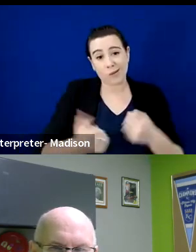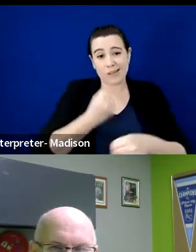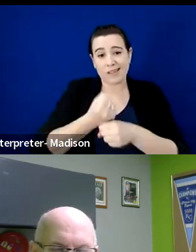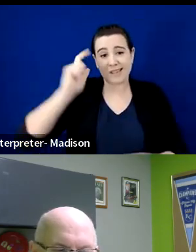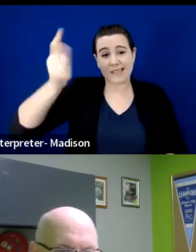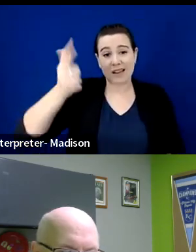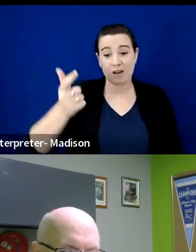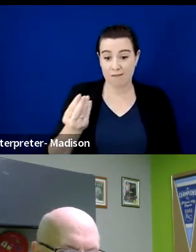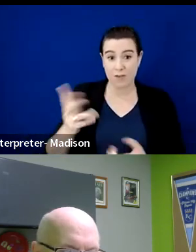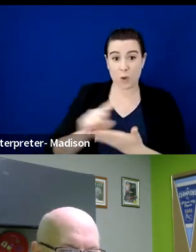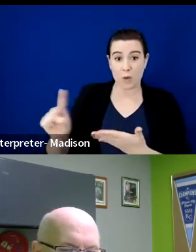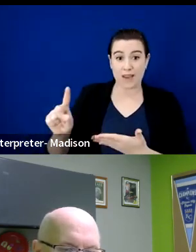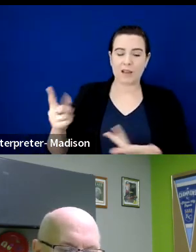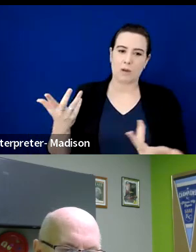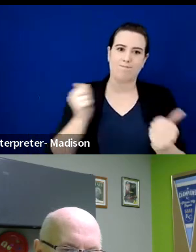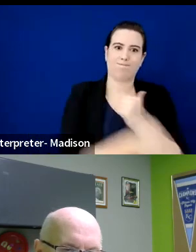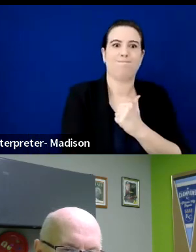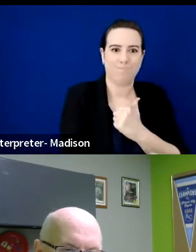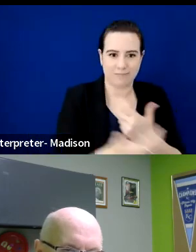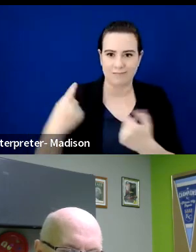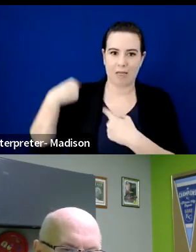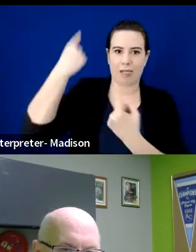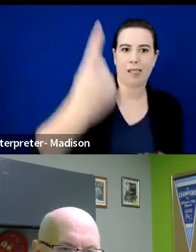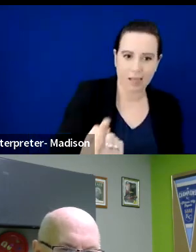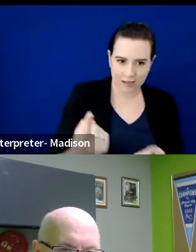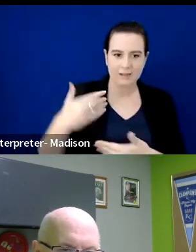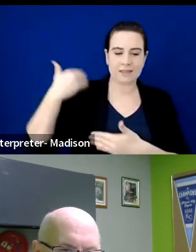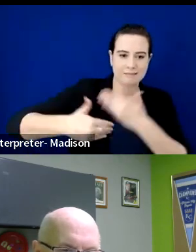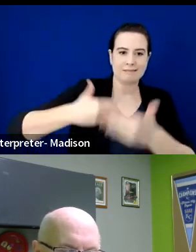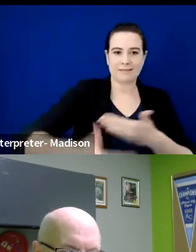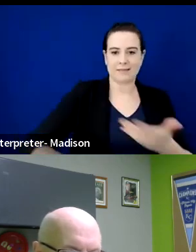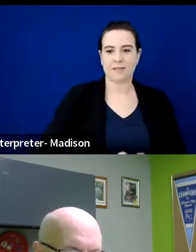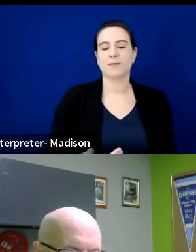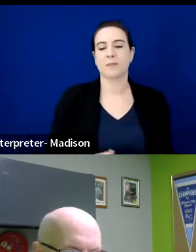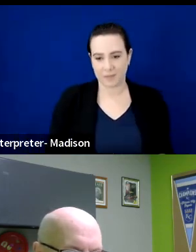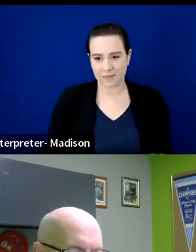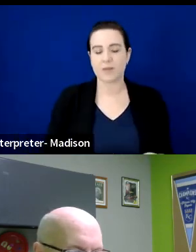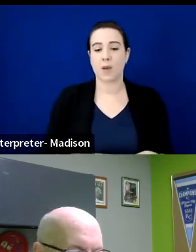By and large, the attitude towards COVID was that this was a political issue and really not a health issue, and, you know, that it would -- that it would go away in a couple of weeks.